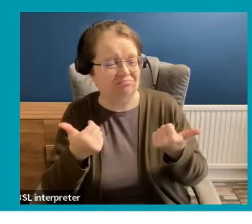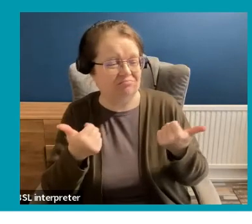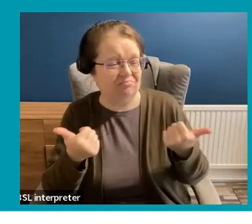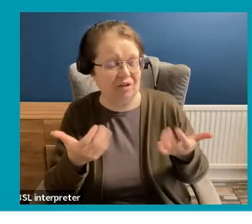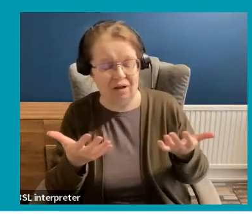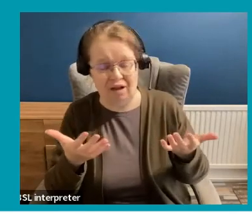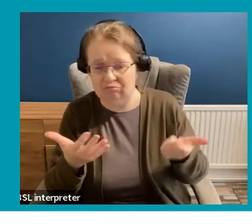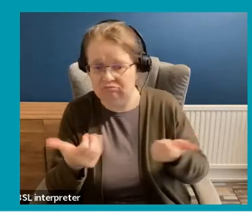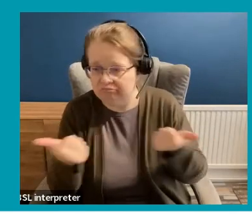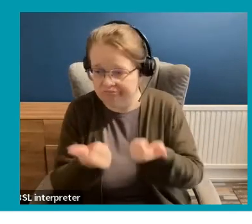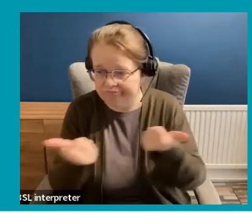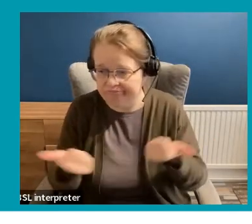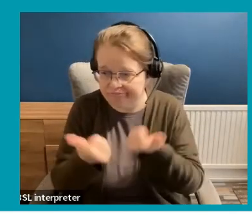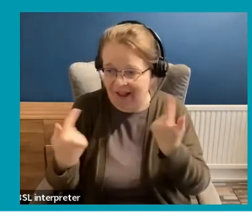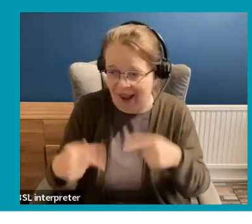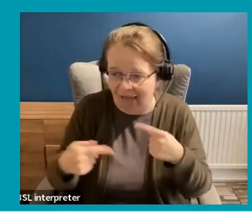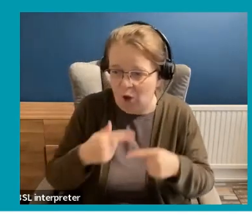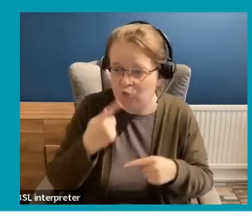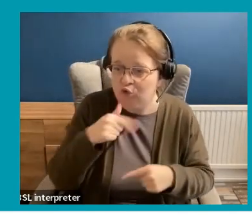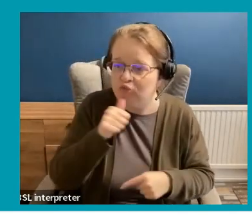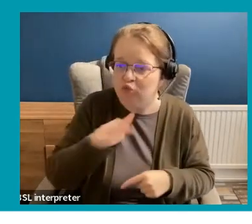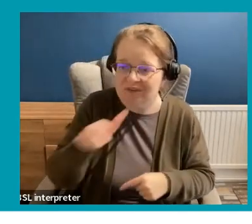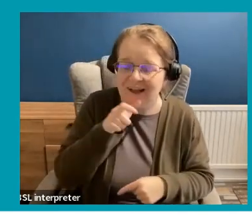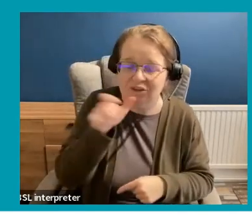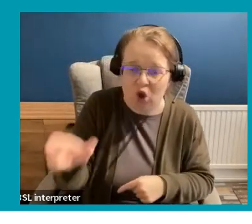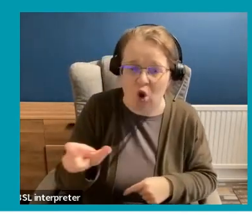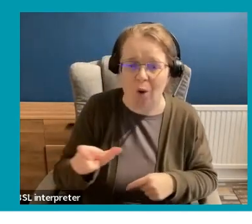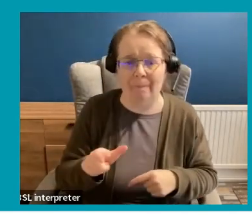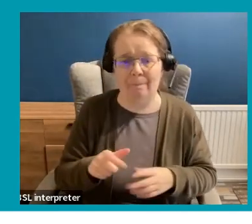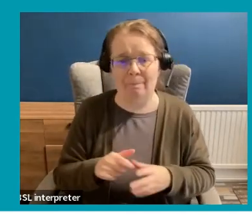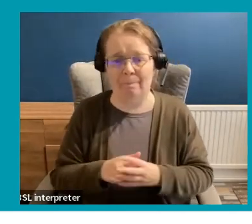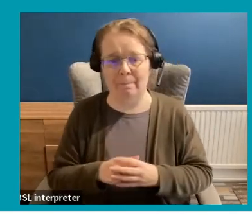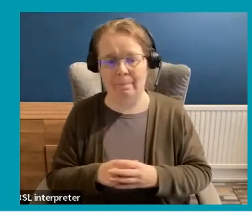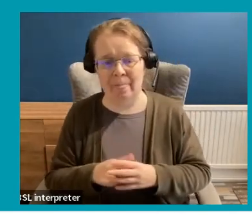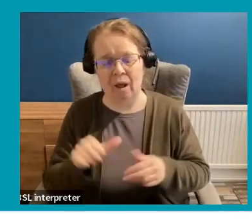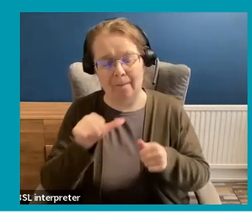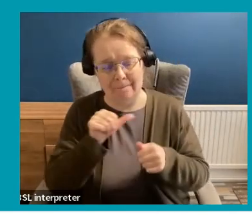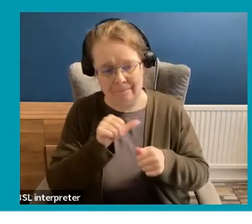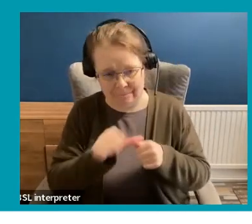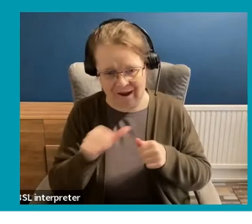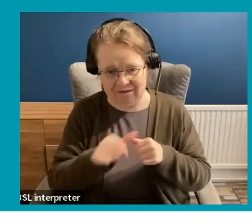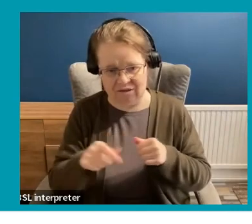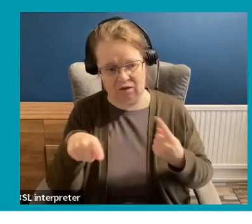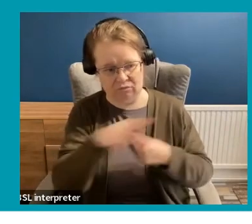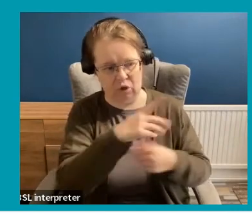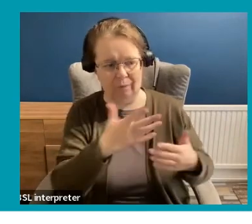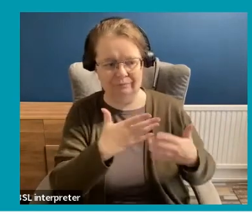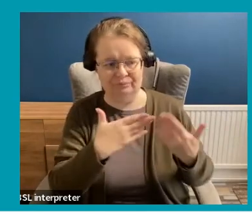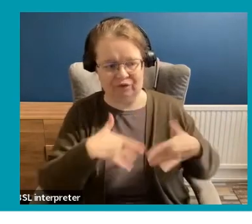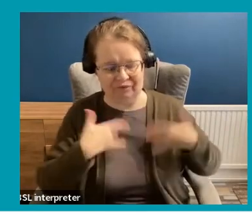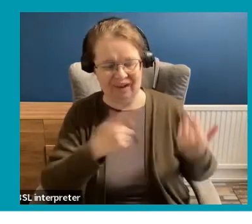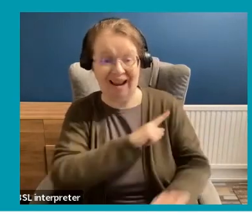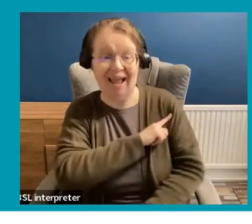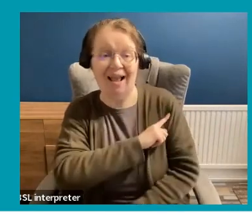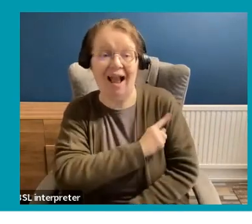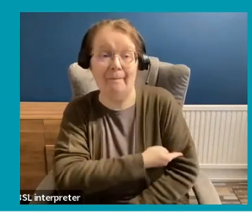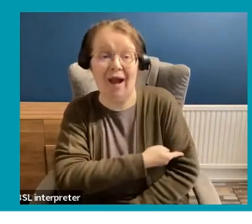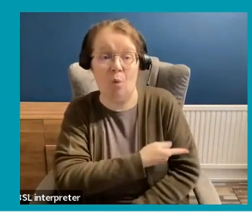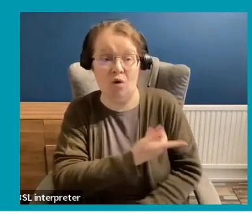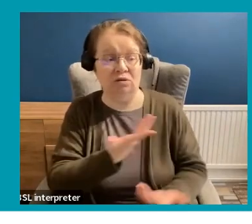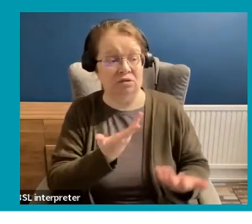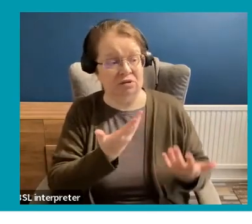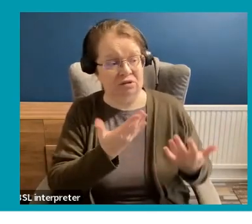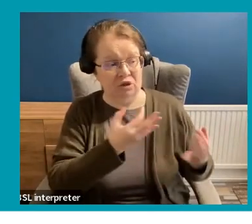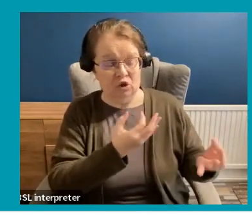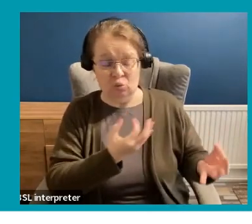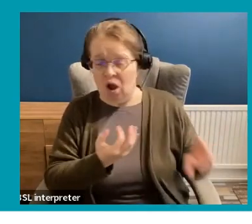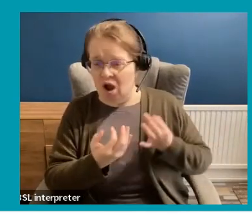actually I think it is it's better to make people feel empowered to ask, what term would you